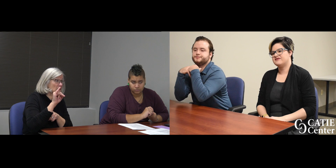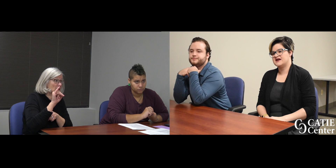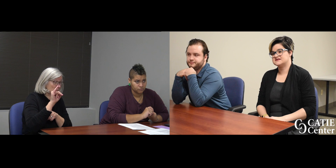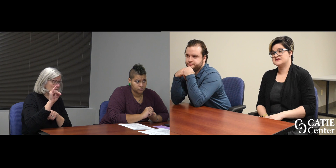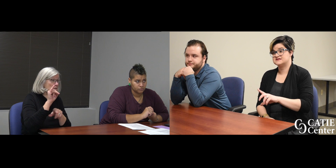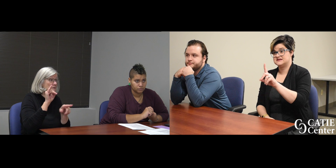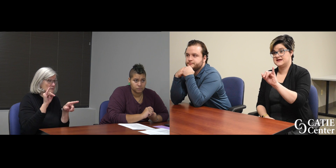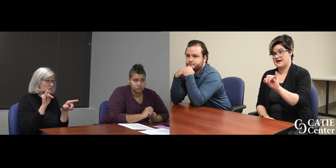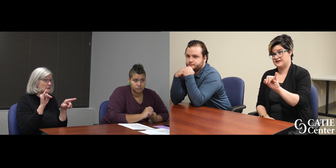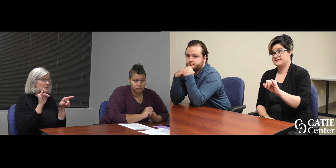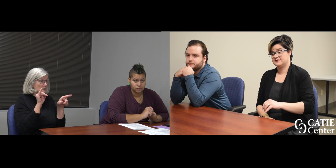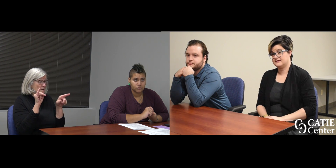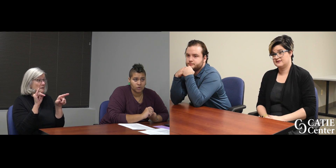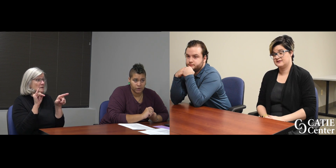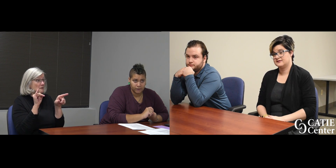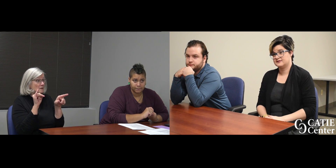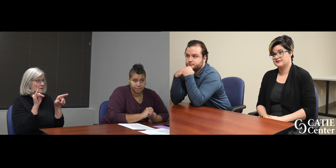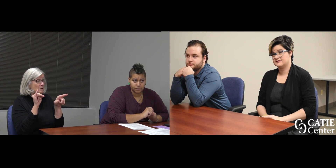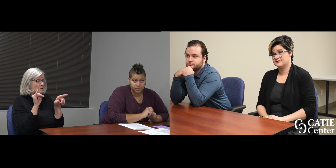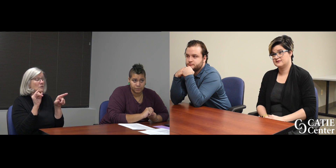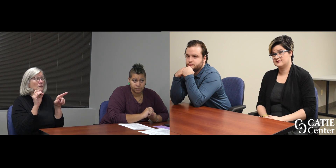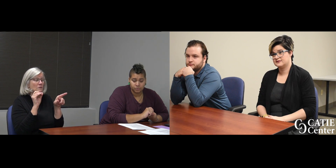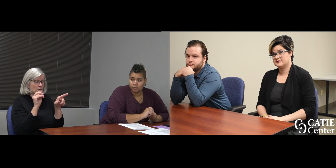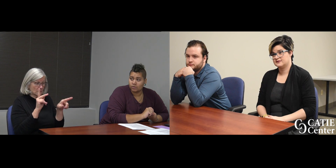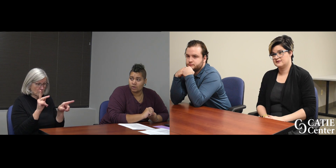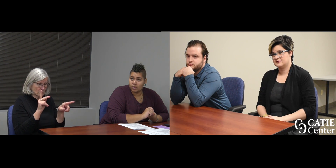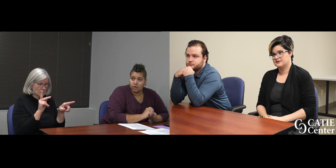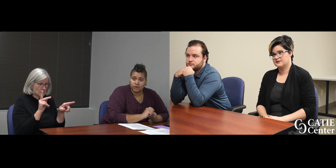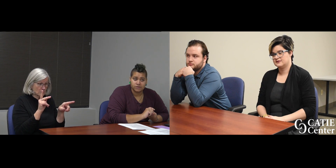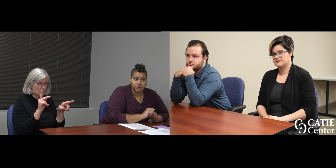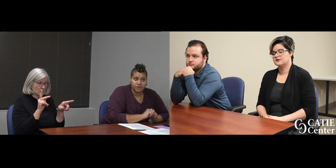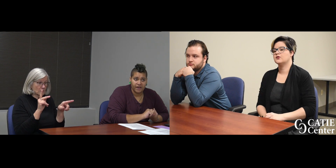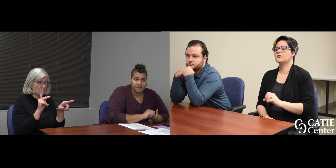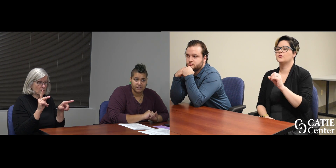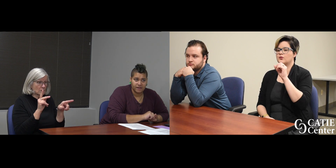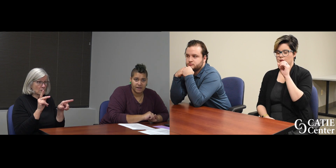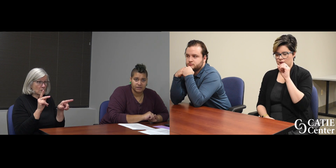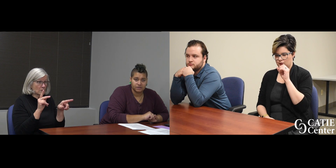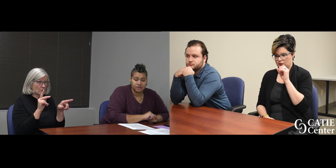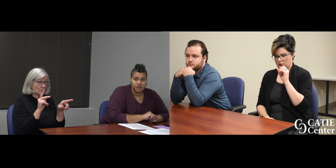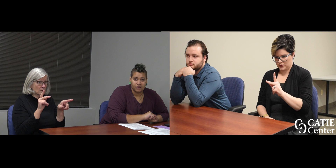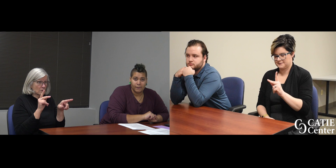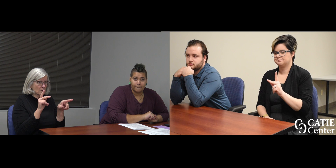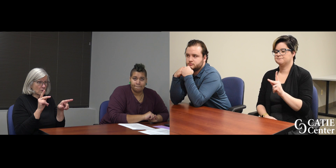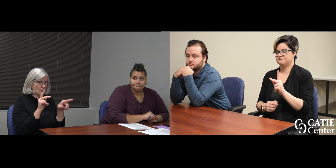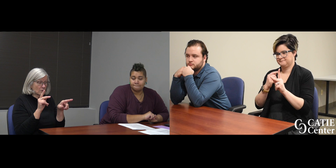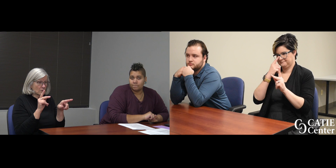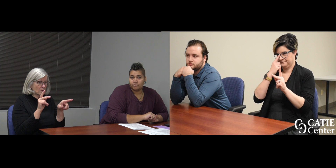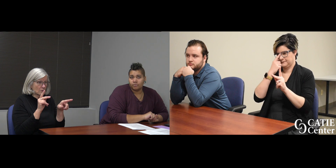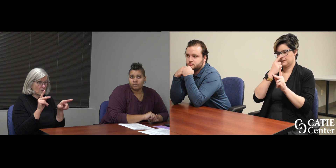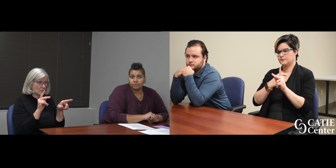Okay, so with having that,